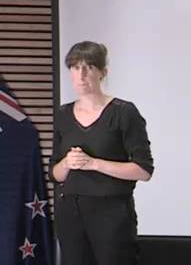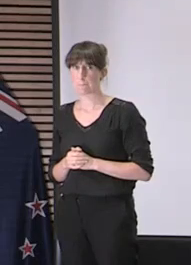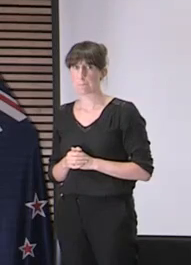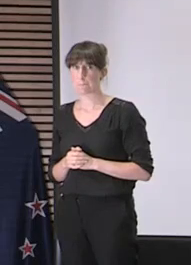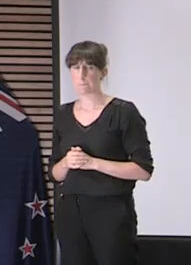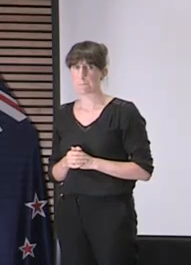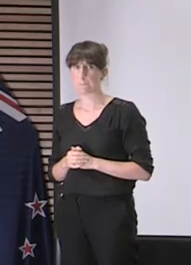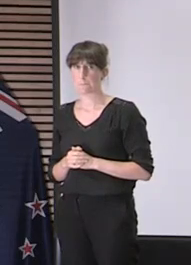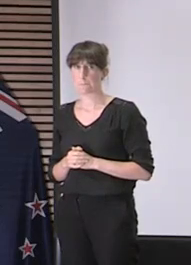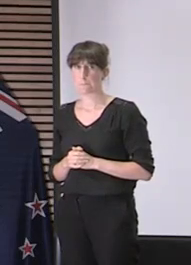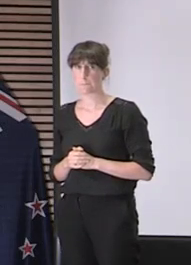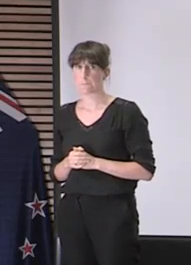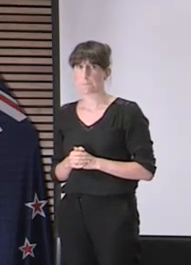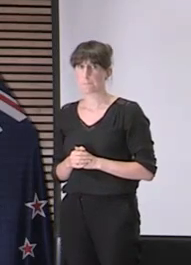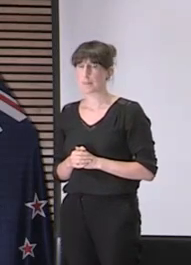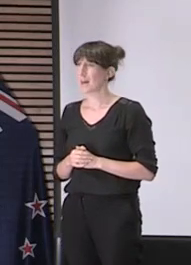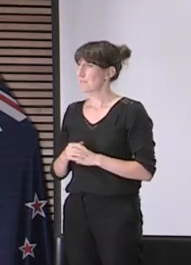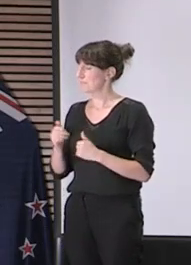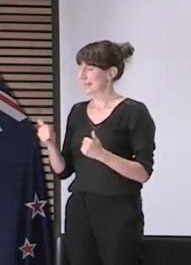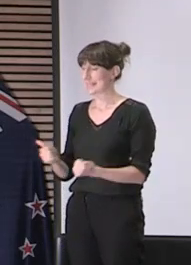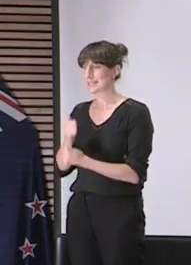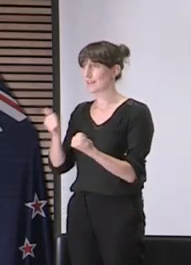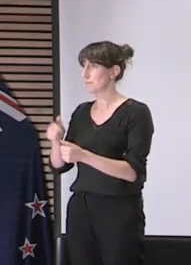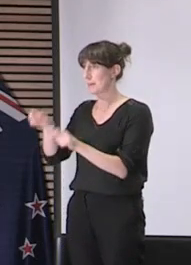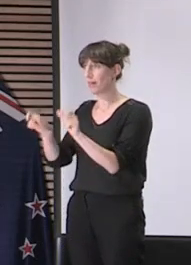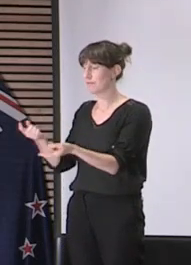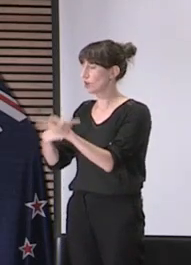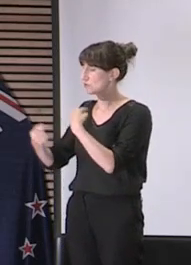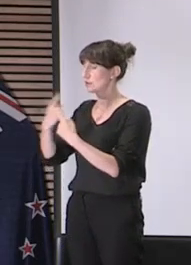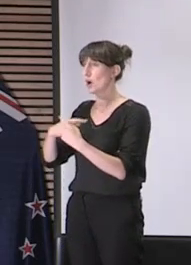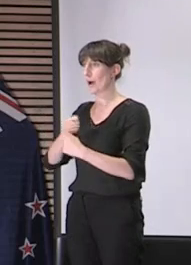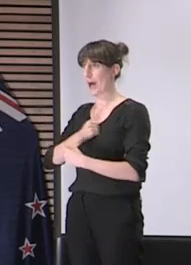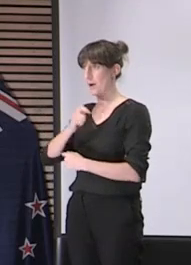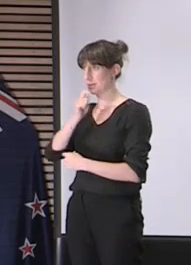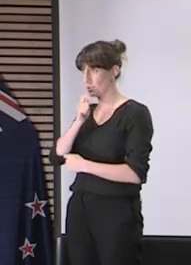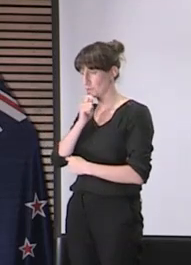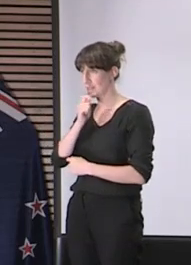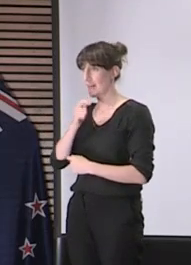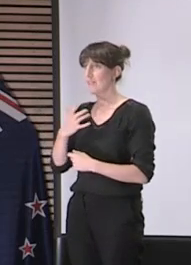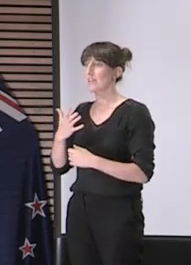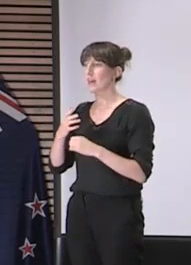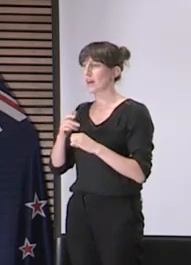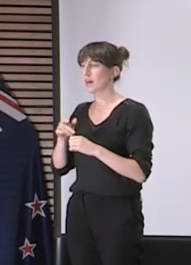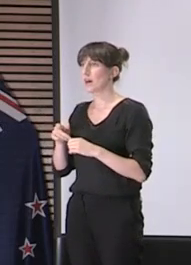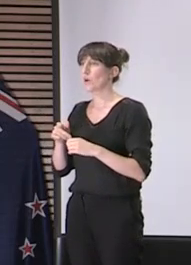participating... Prime Minister down the back. Prime use people have told the New Zealand rooms they